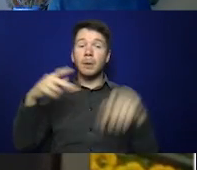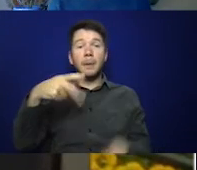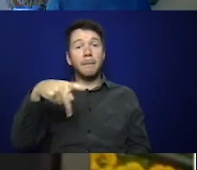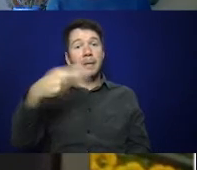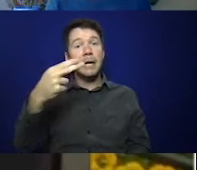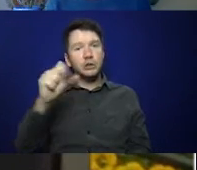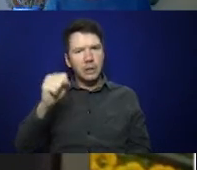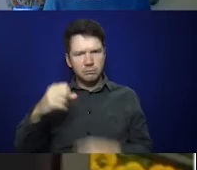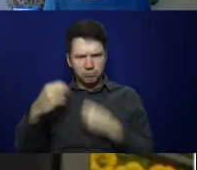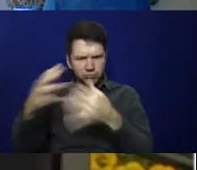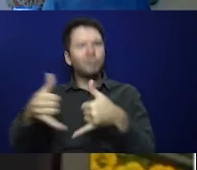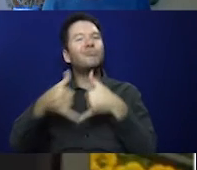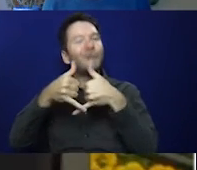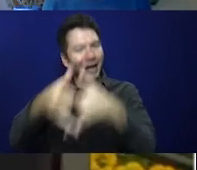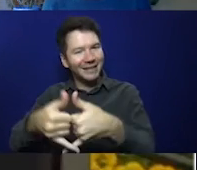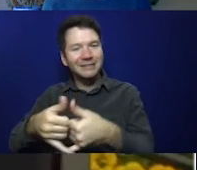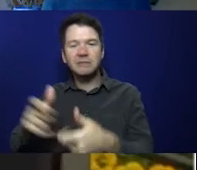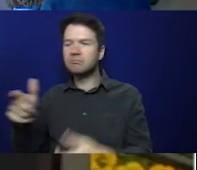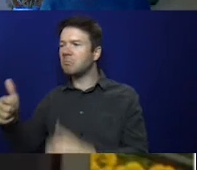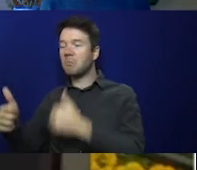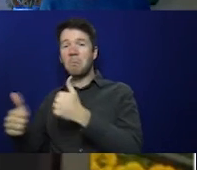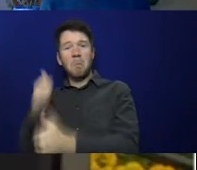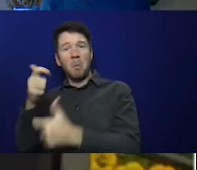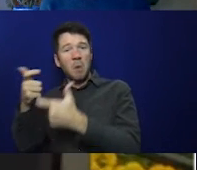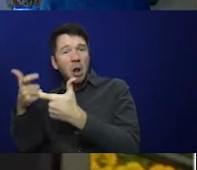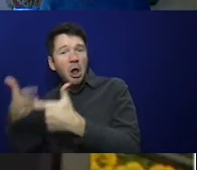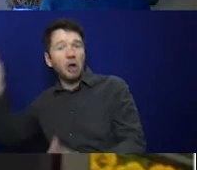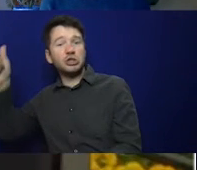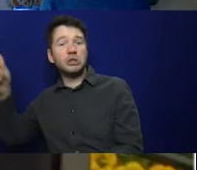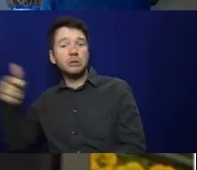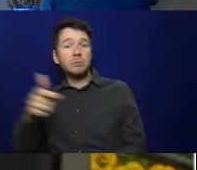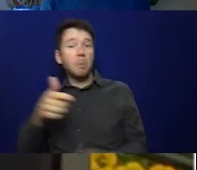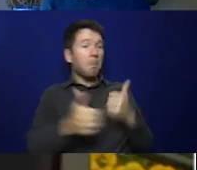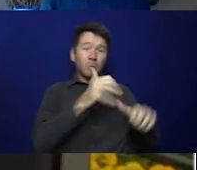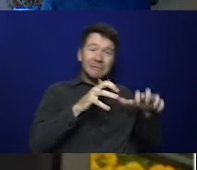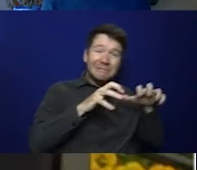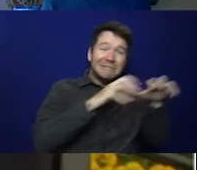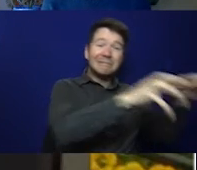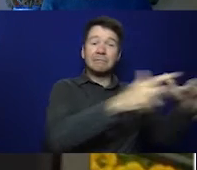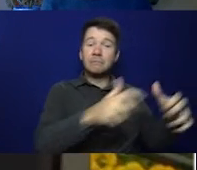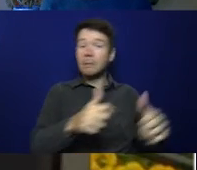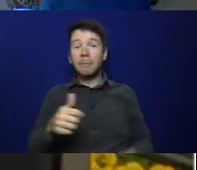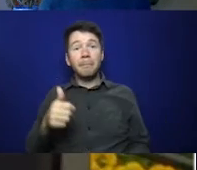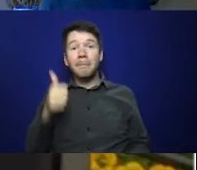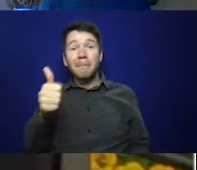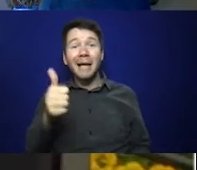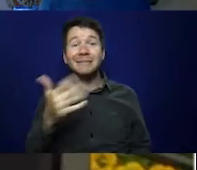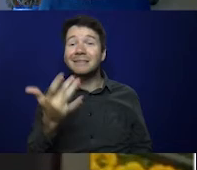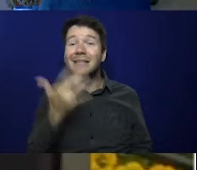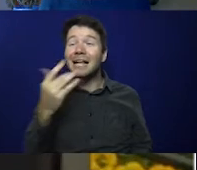PHS gave prizes for the largest, most bountiful, and best tasting crops like apples, grapes,